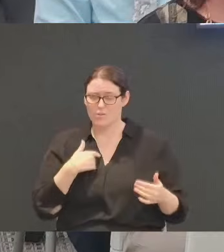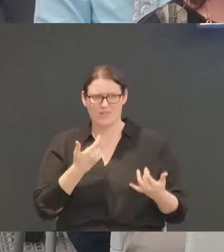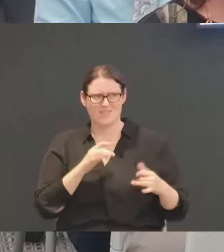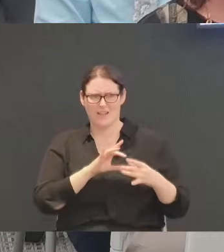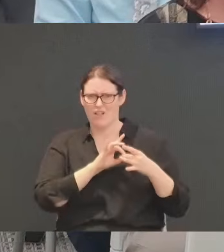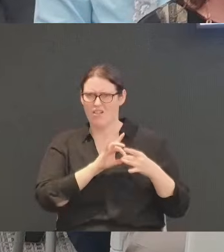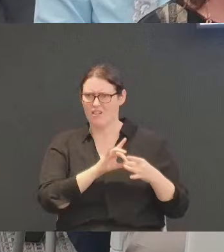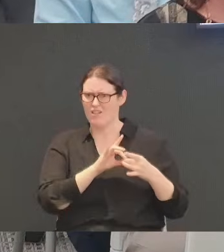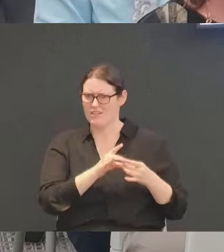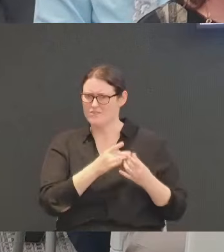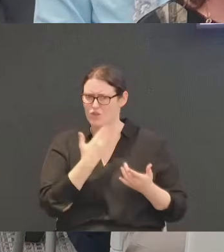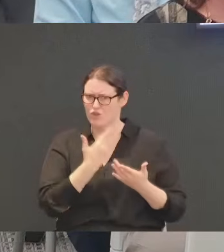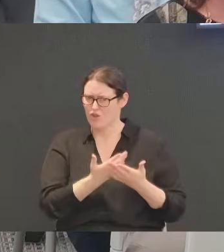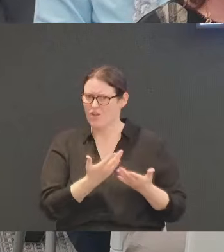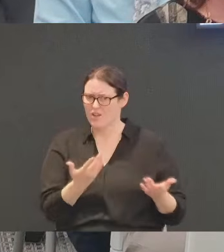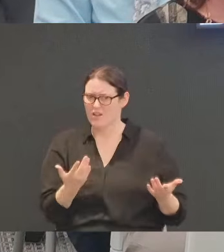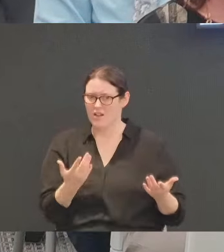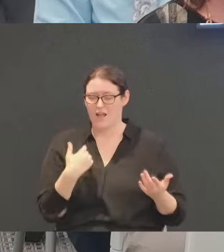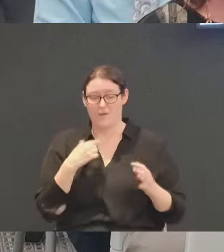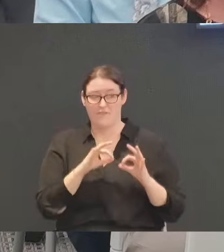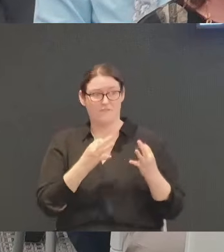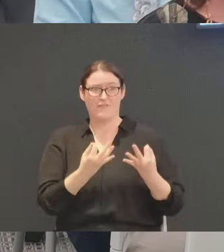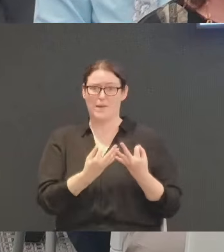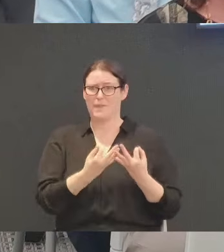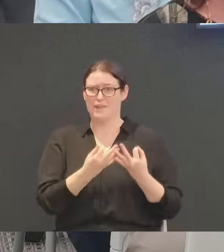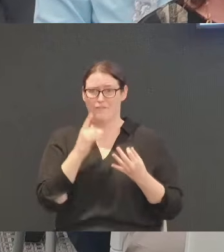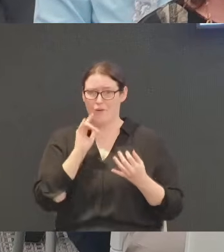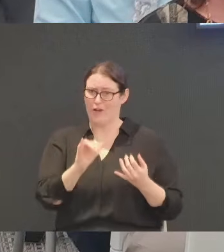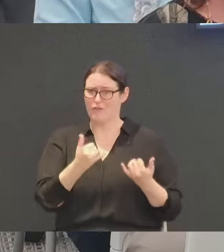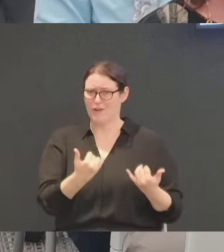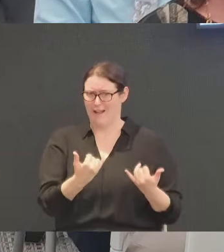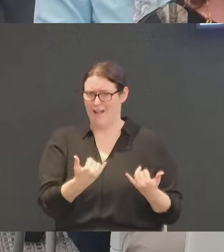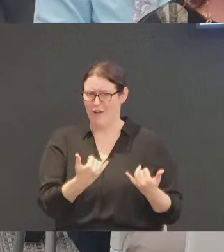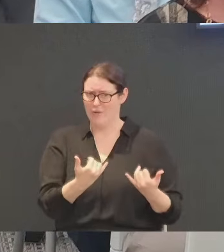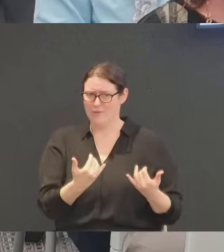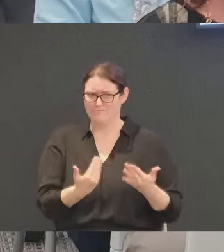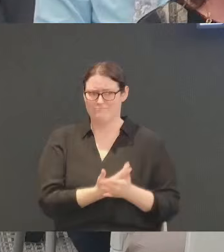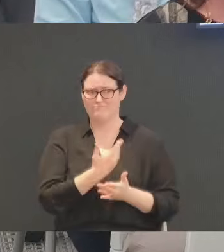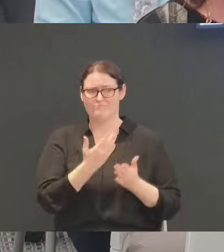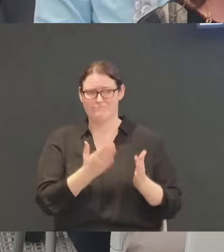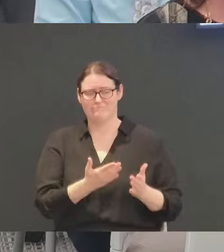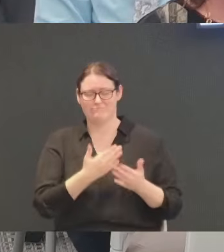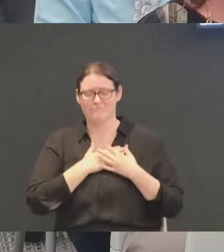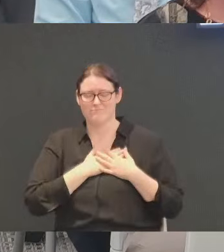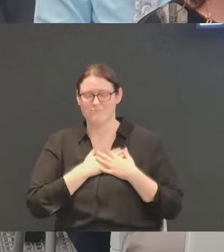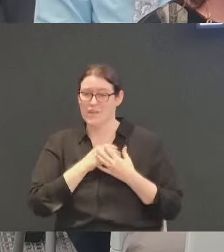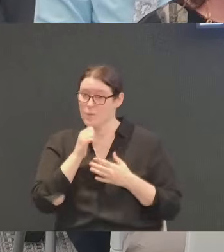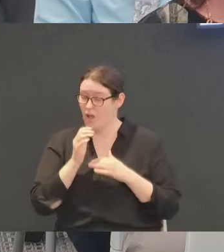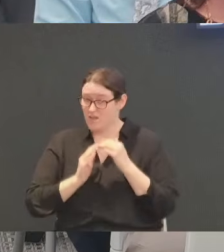I would have a family forever. Great. Um, so the experience, even though it was uncomfortable, it